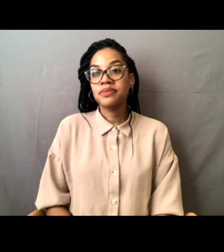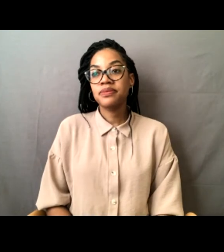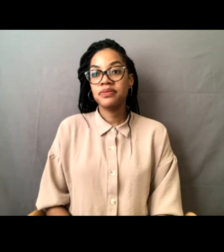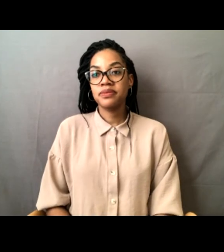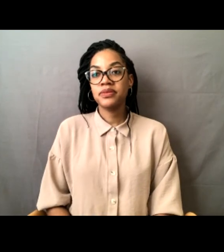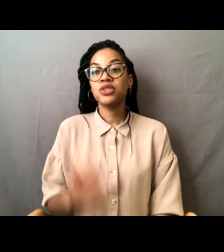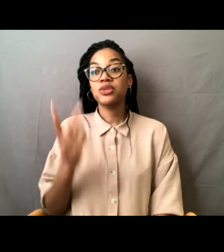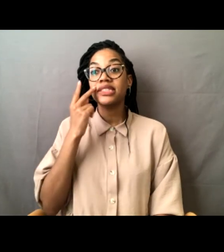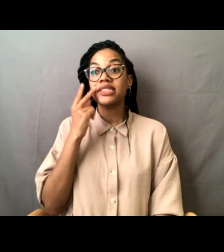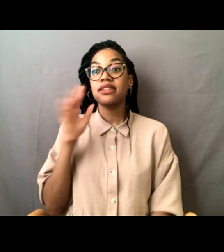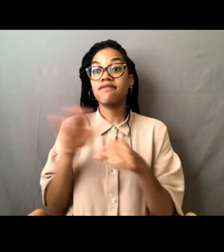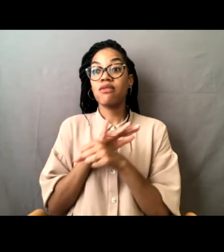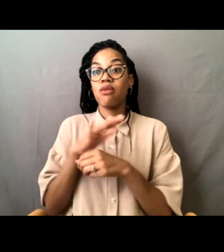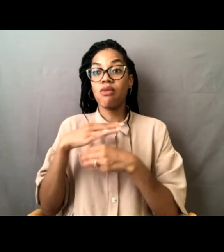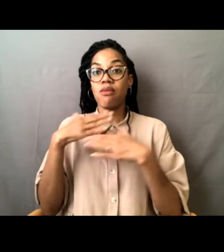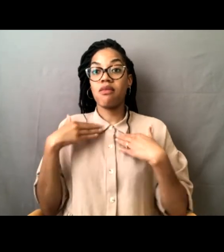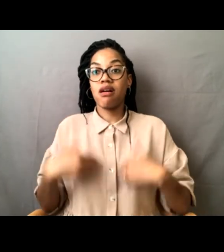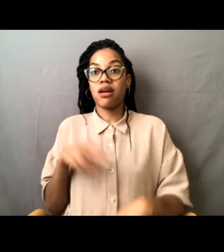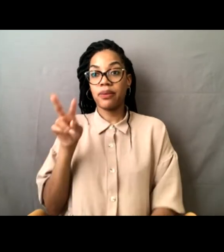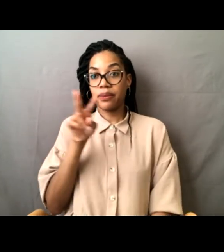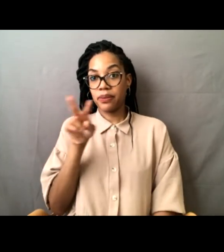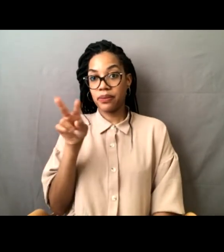So here's kind of looking at the bottom,